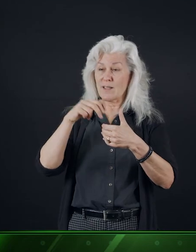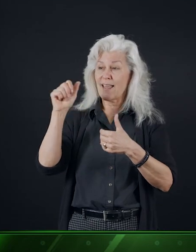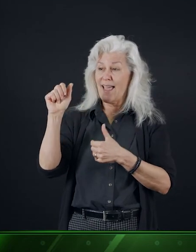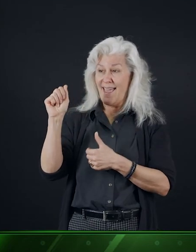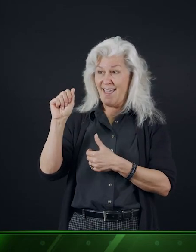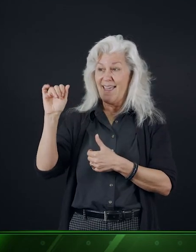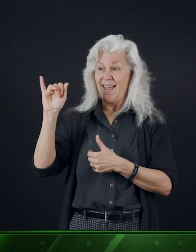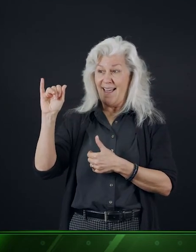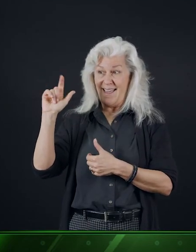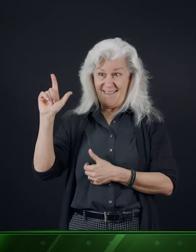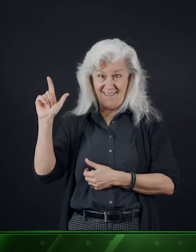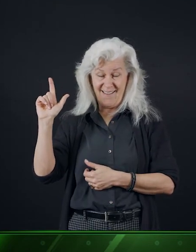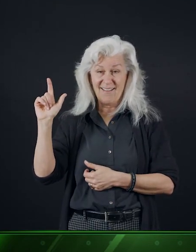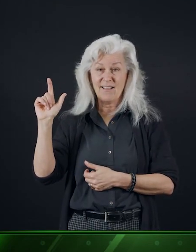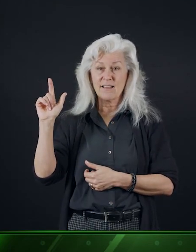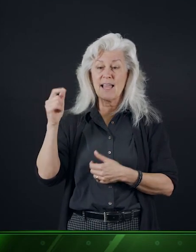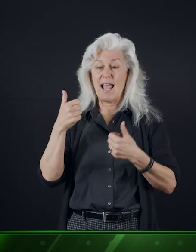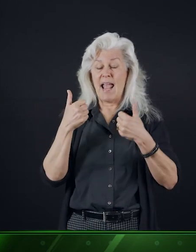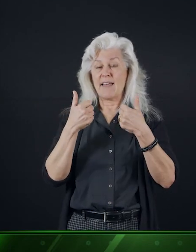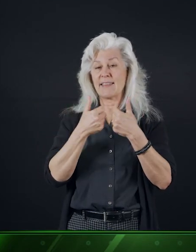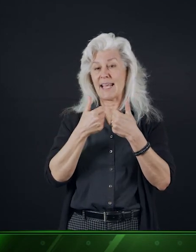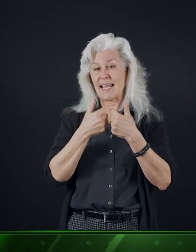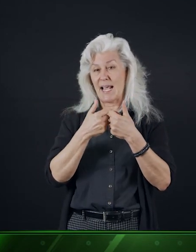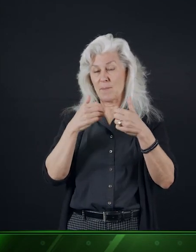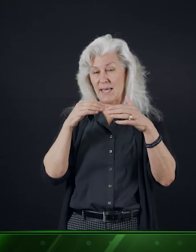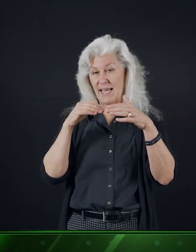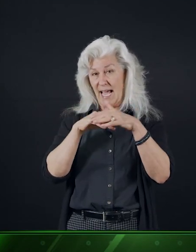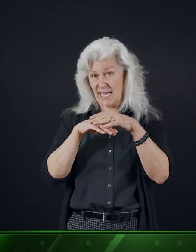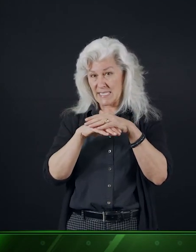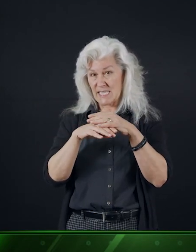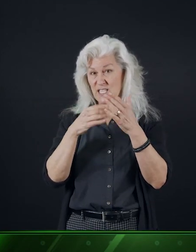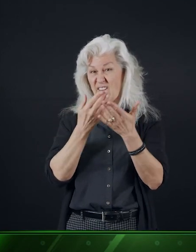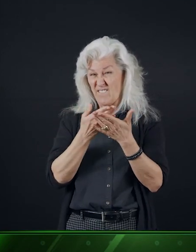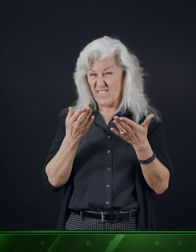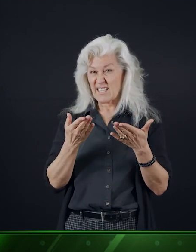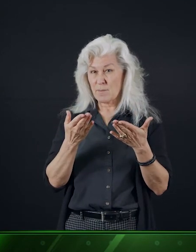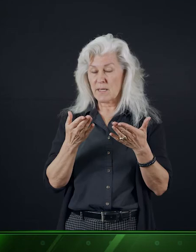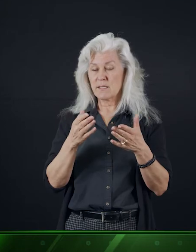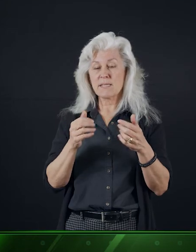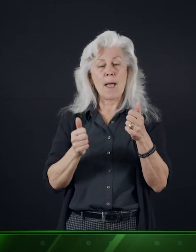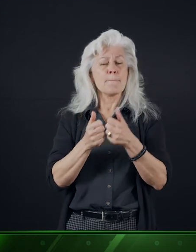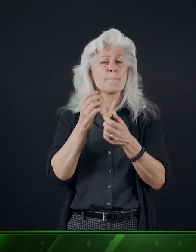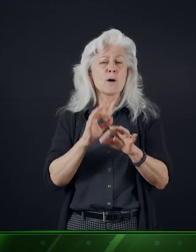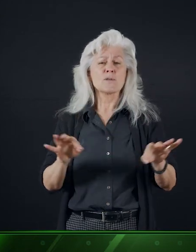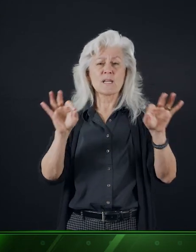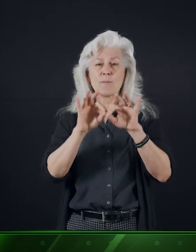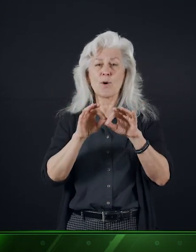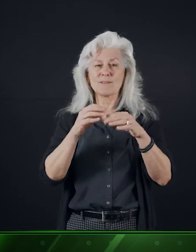earn your Gaming Accessibility Fundamentals badge, and most importantly, get out there and play.